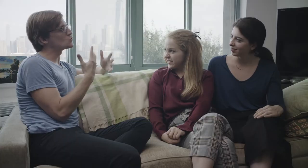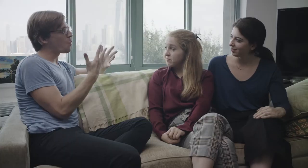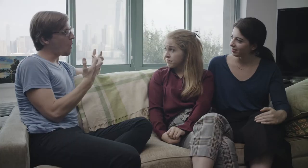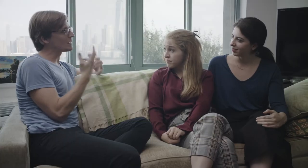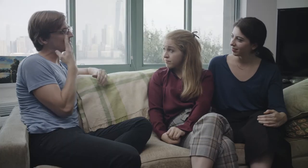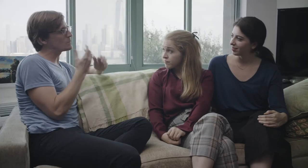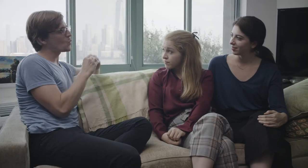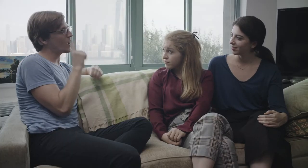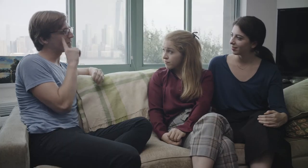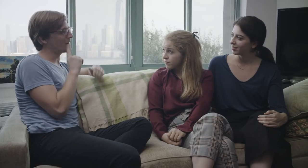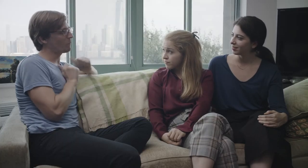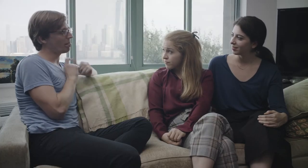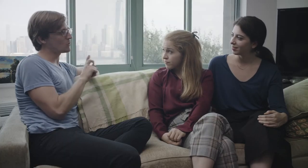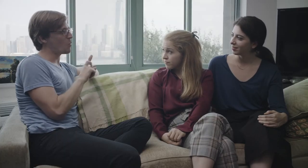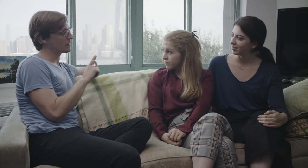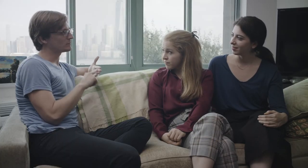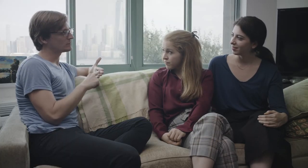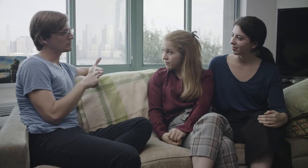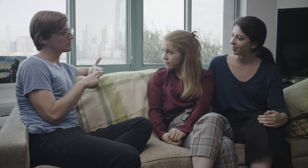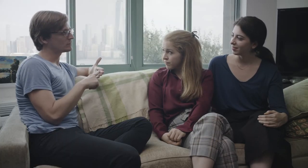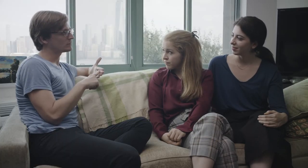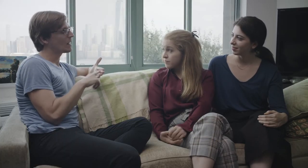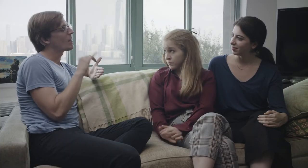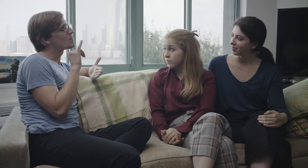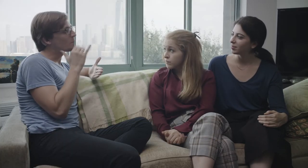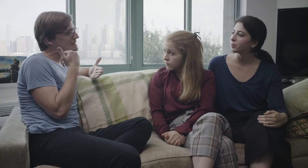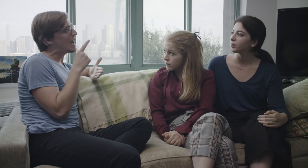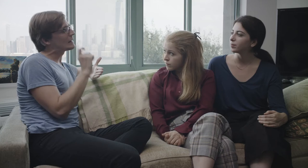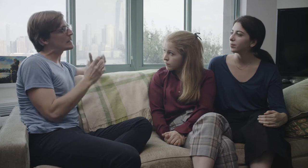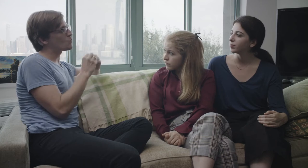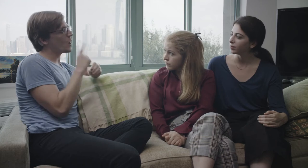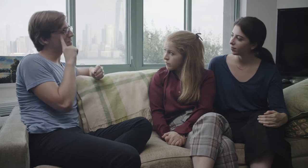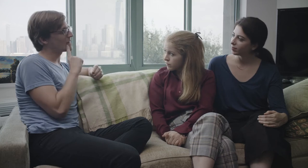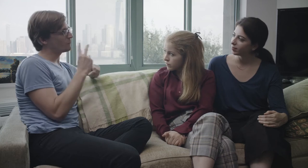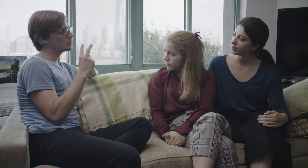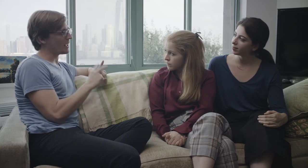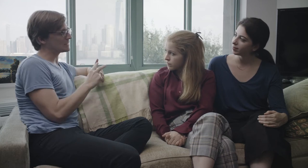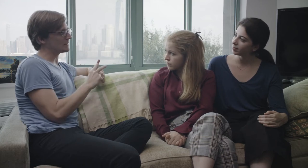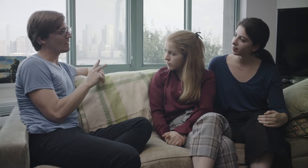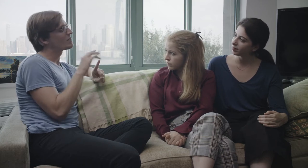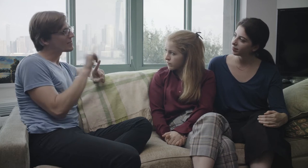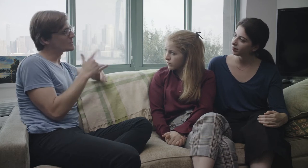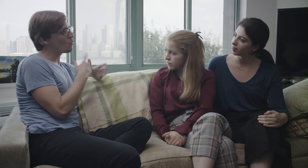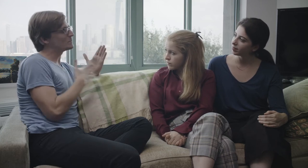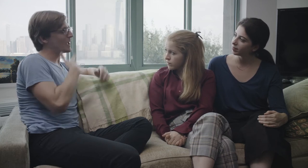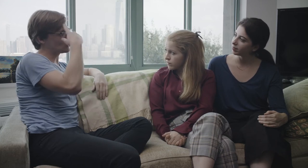I have always wanted to see more deaf playwrights because we need more of a deaf perspective.